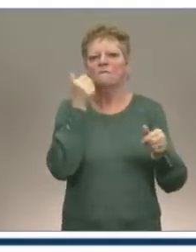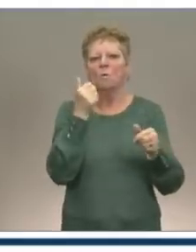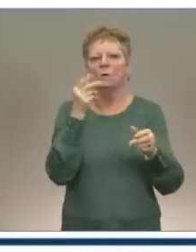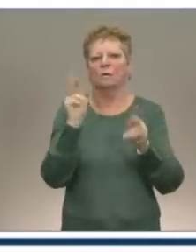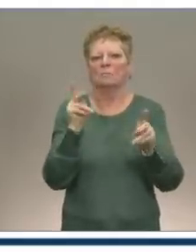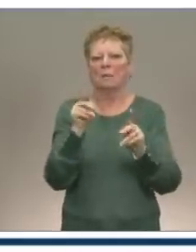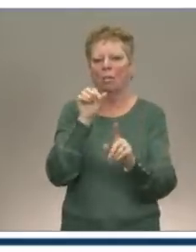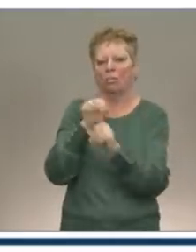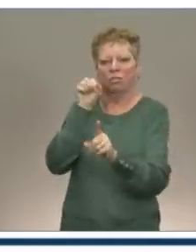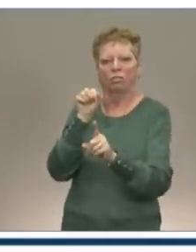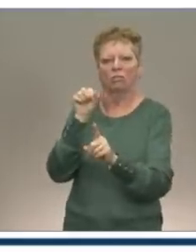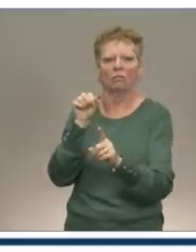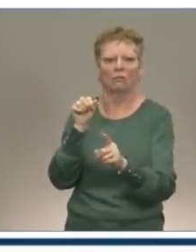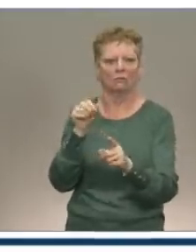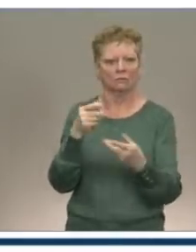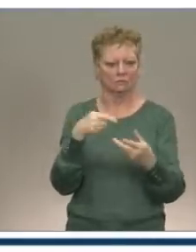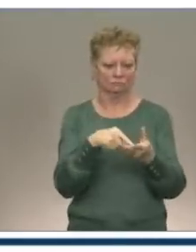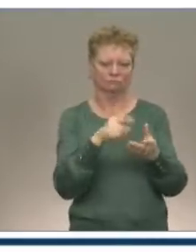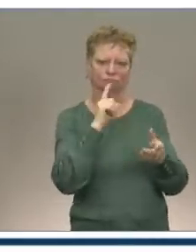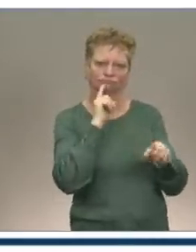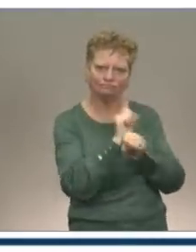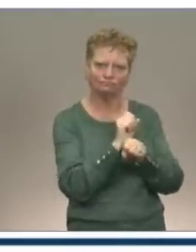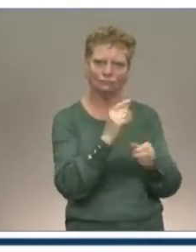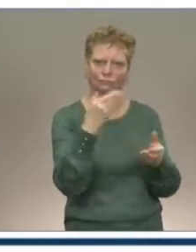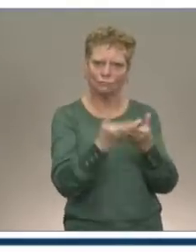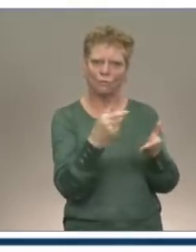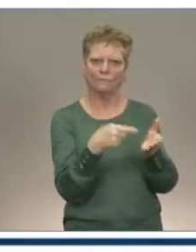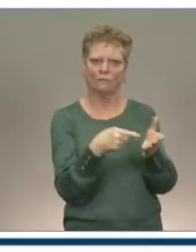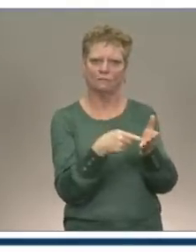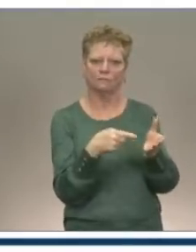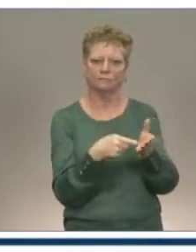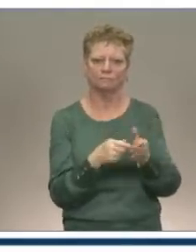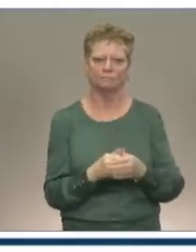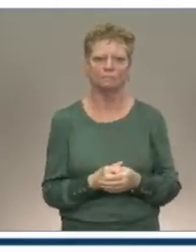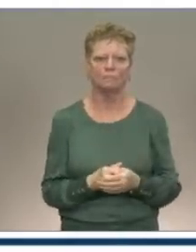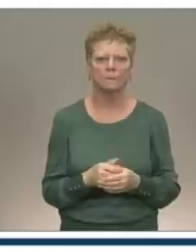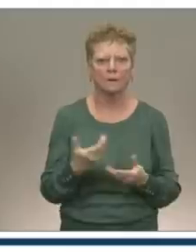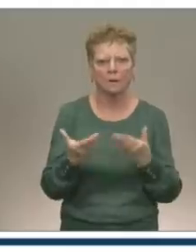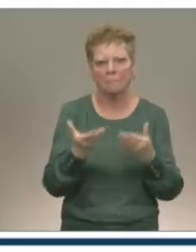proof of vaccination we're also looking at how we can have in the uh um putting more responsibility